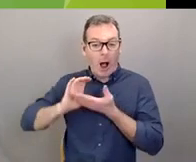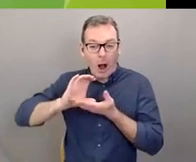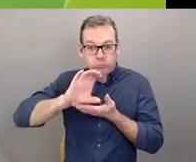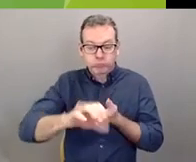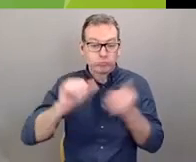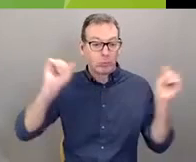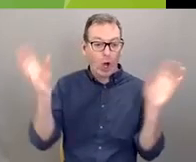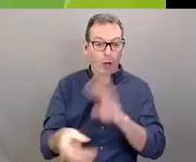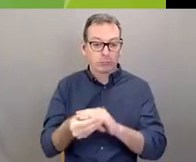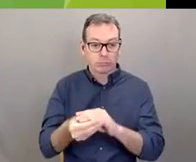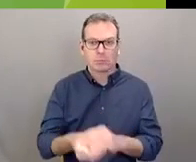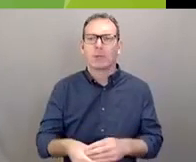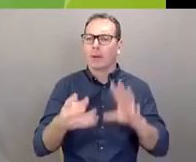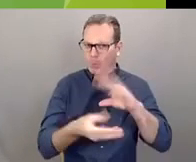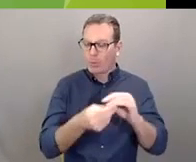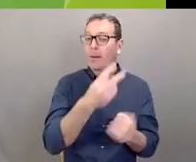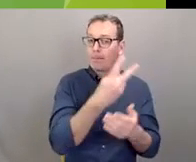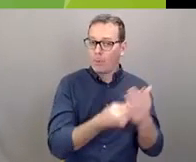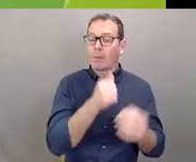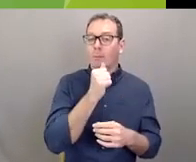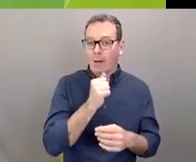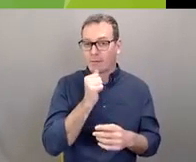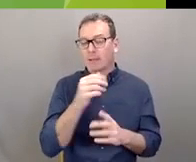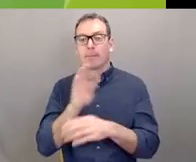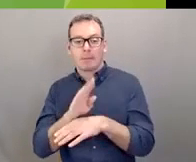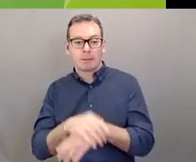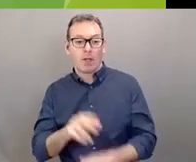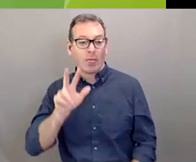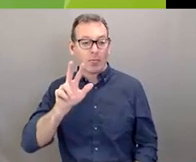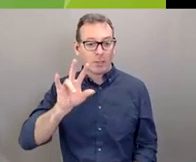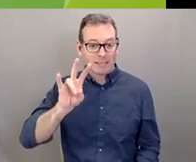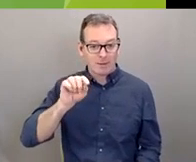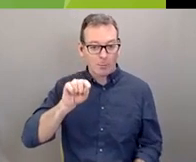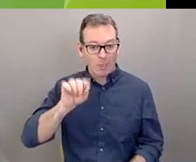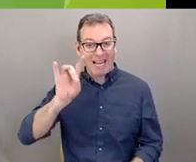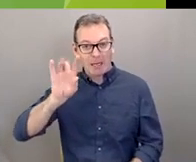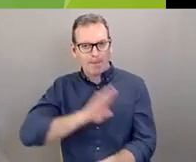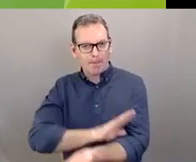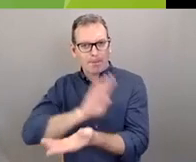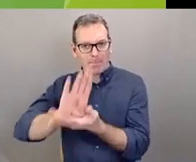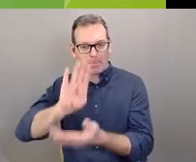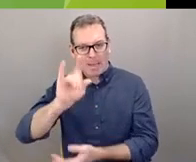both private and public were 37.8 billion of this amount 30.1 percent of the total were